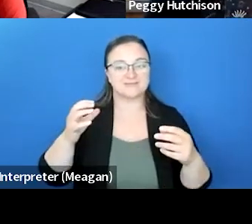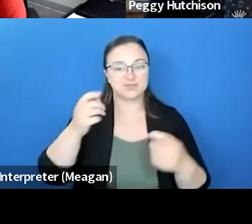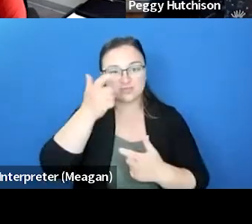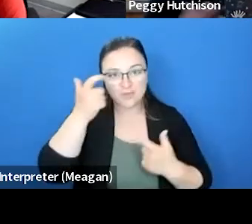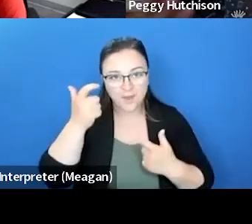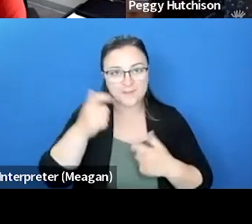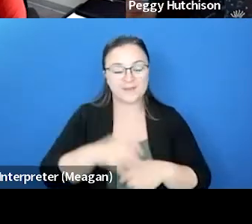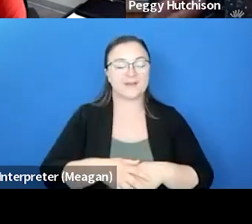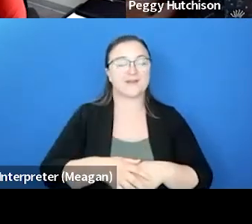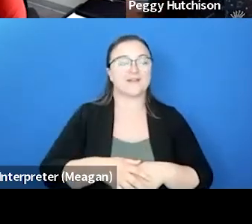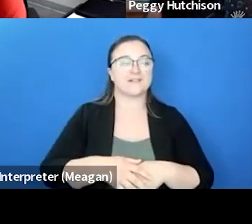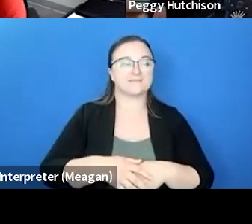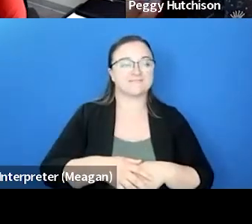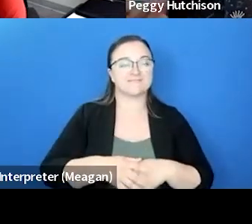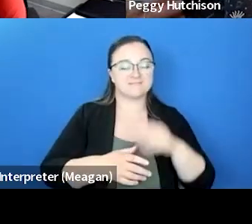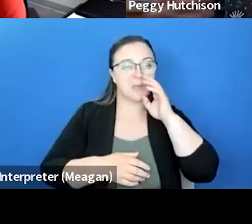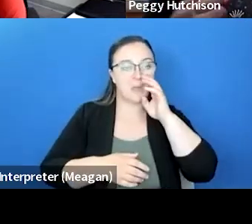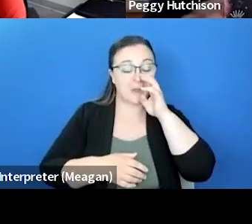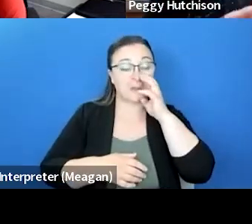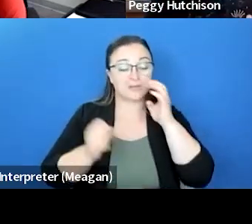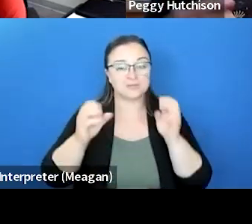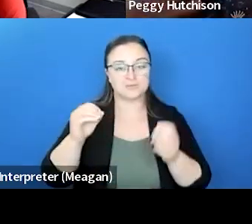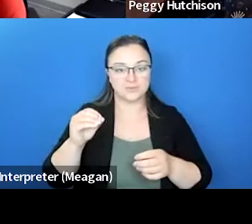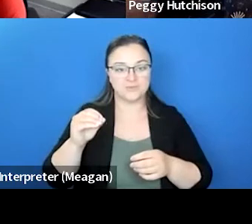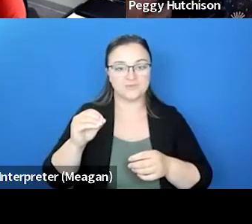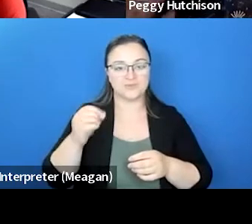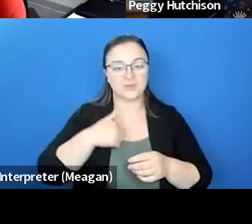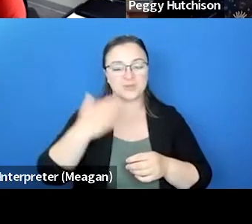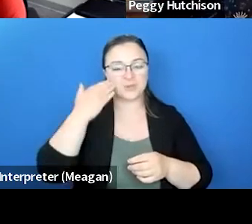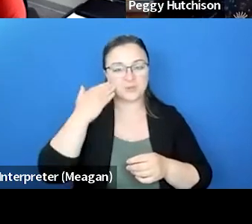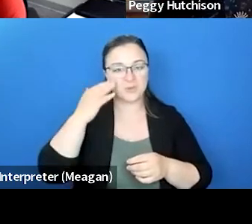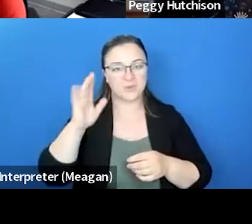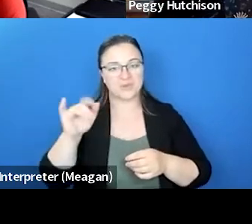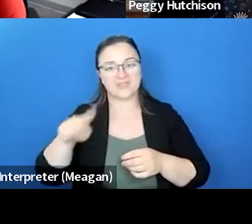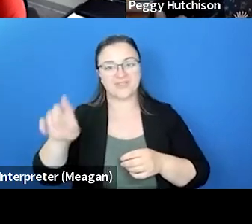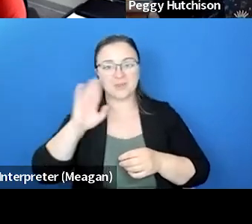So those folks who are gonna be, we knew they were gonna be hit first with COVID, right.